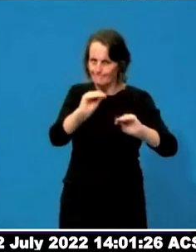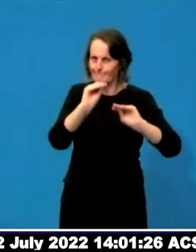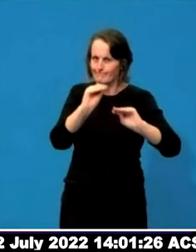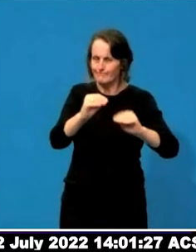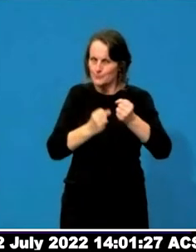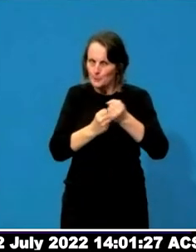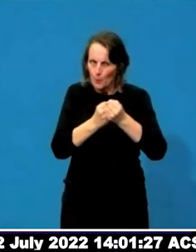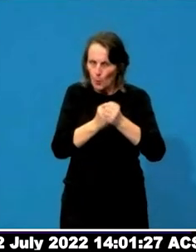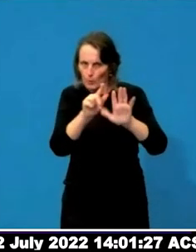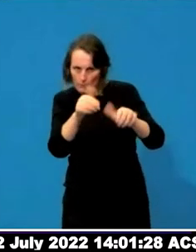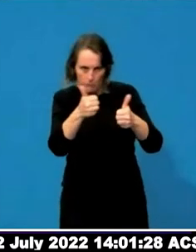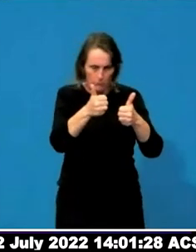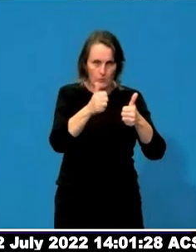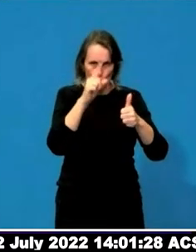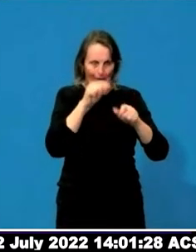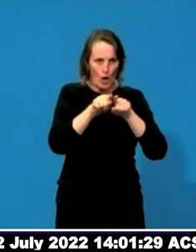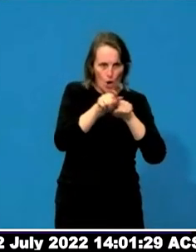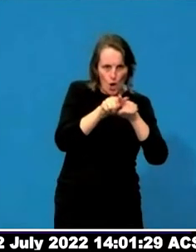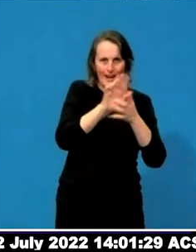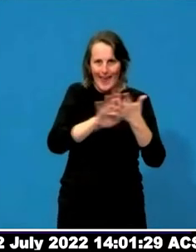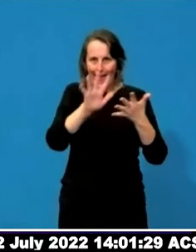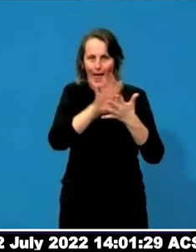so they can manage their family obligations